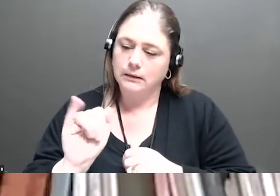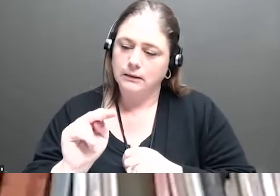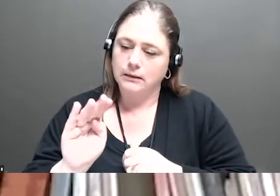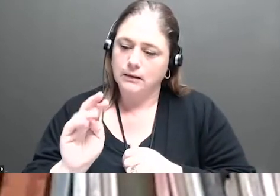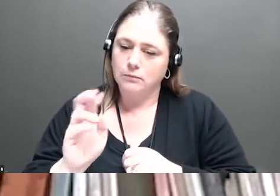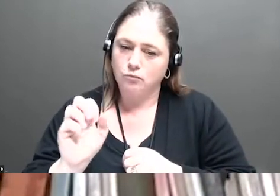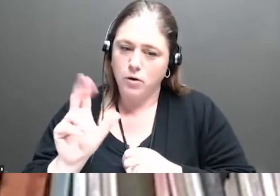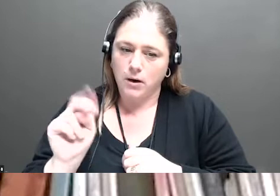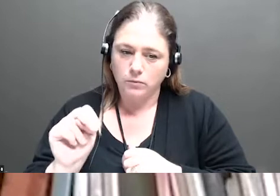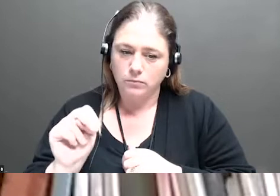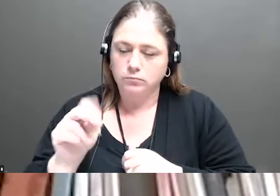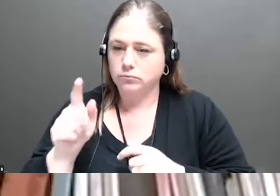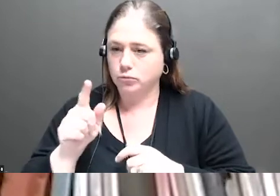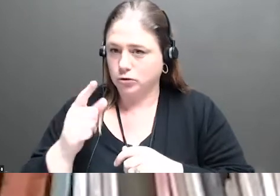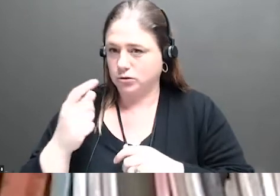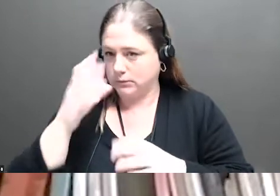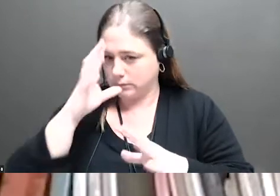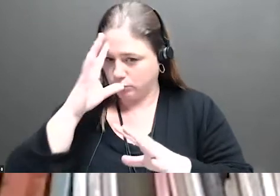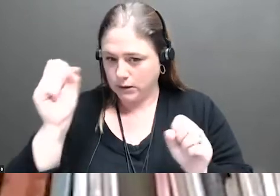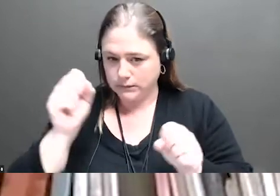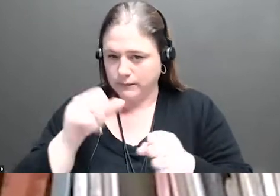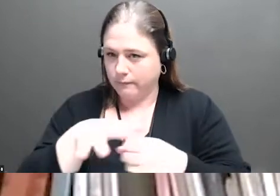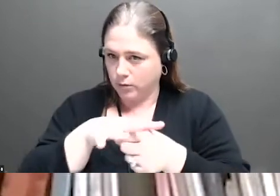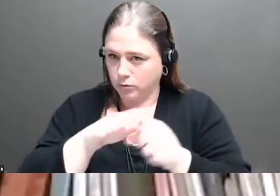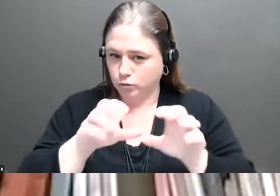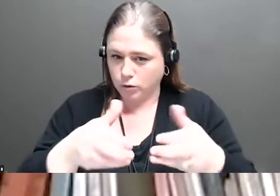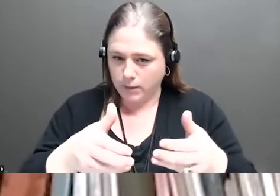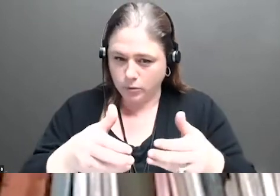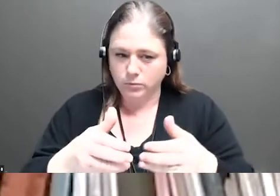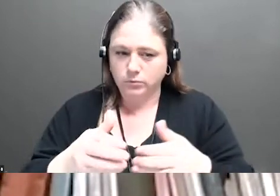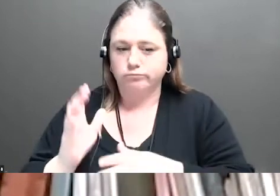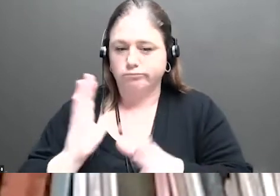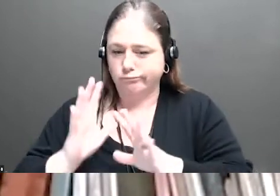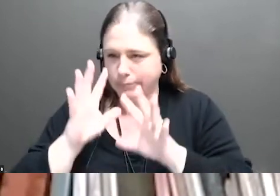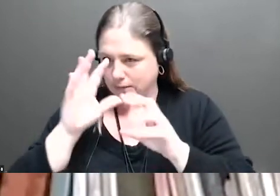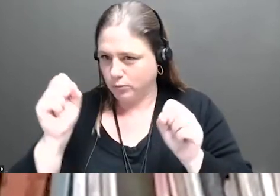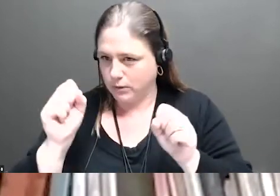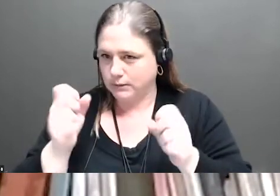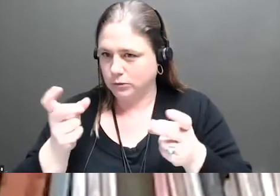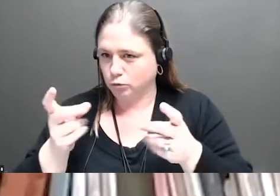Chapter President and Project Director, she'll describe how the program was collaboratively built